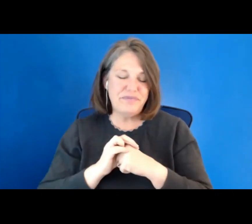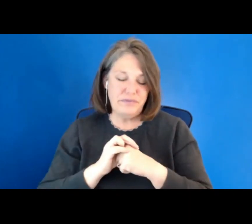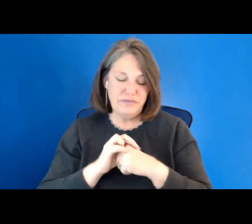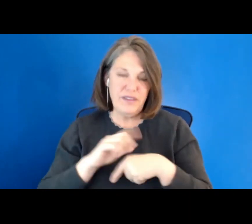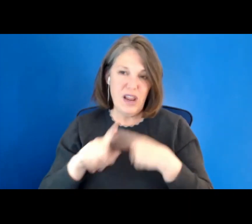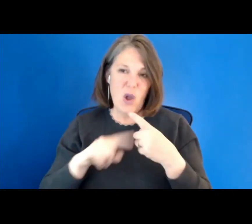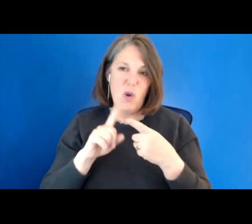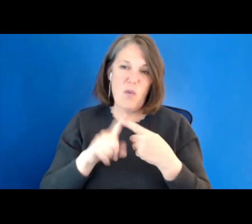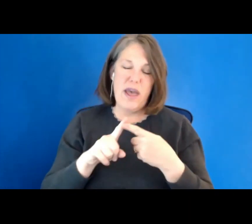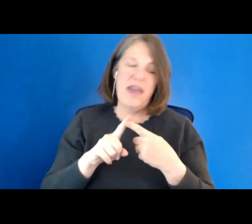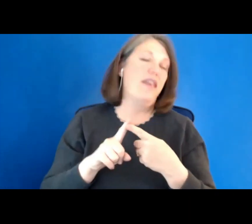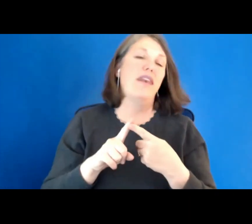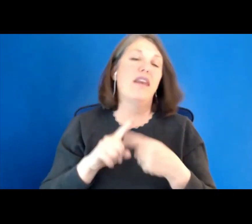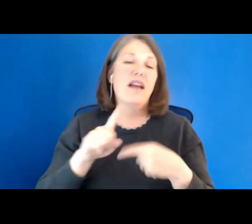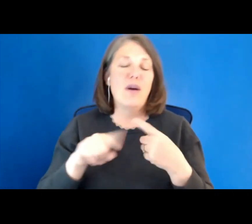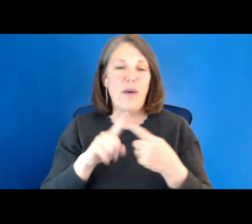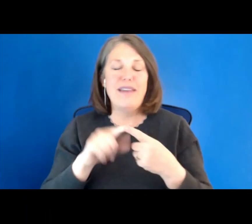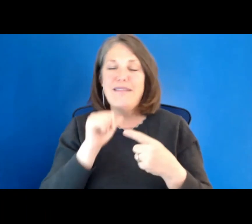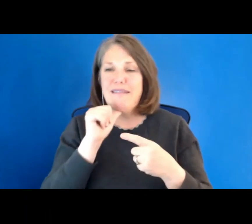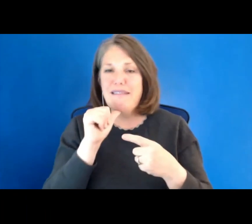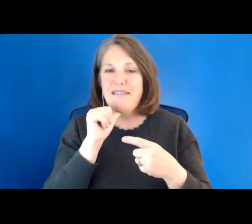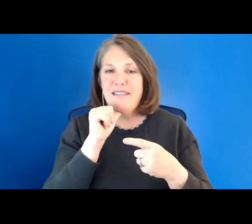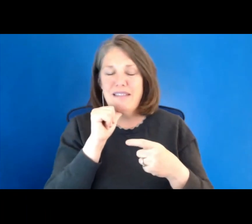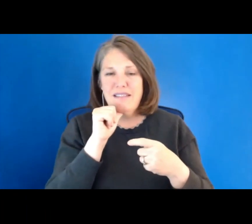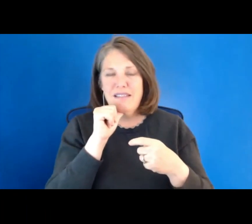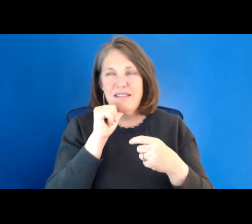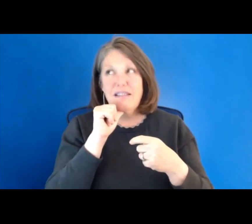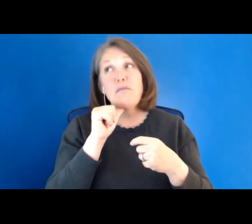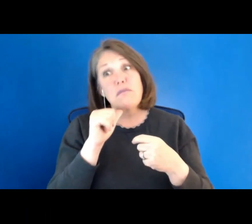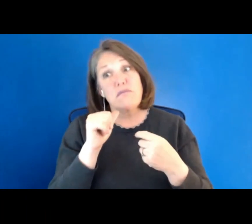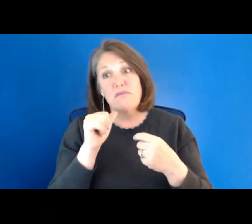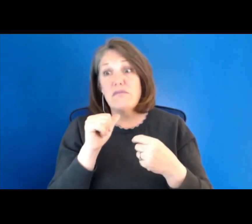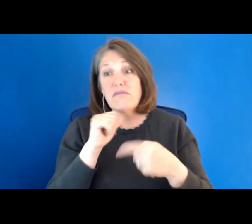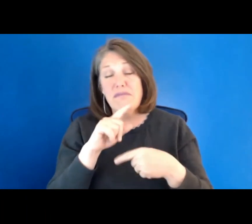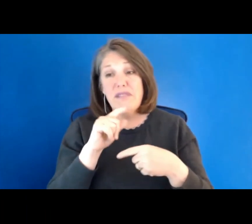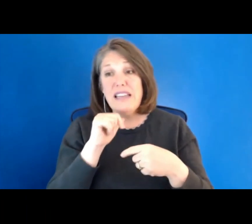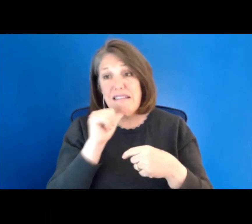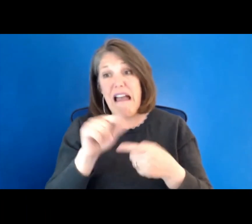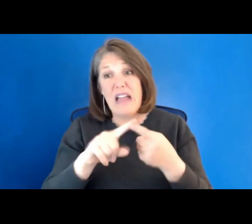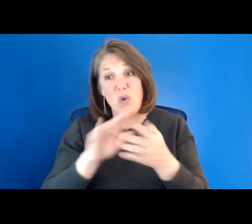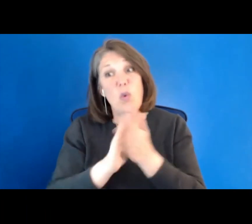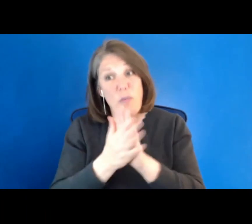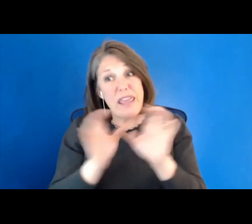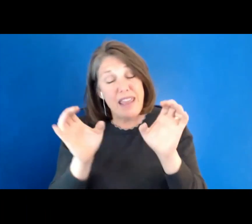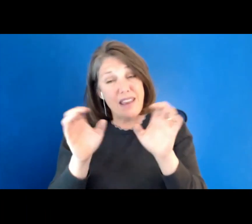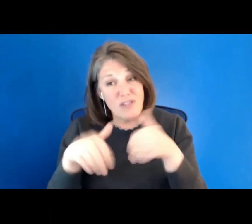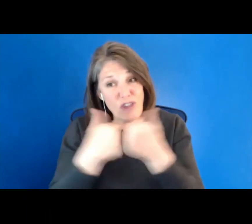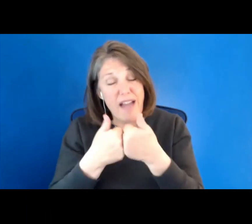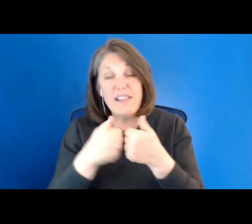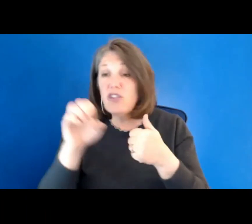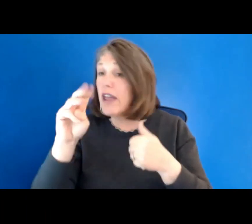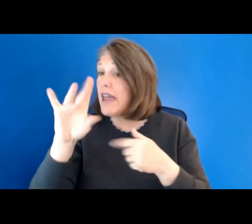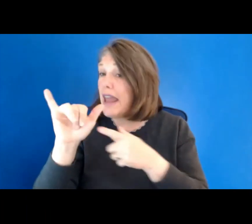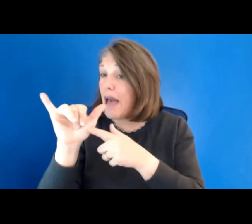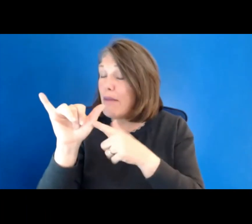a not to be challenge 17:49:48 that all of us faced in Emily that we have been working with already for I suppose now